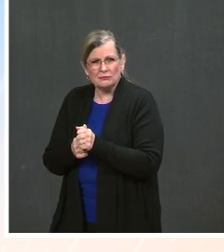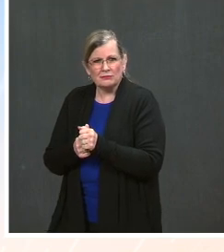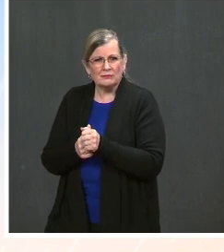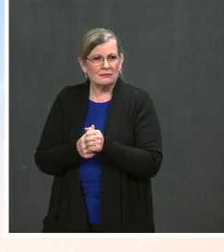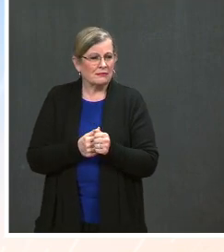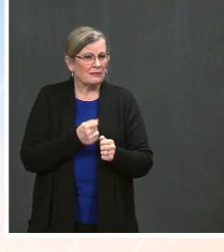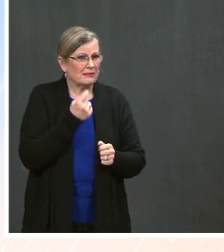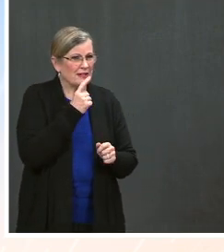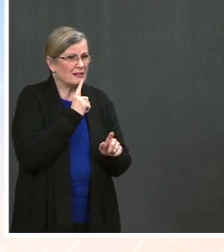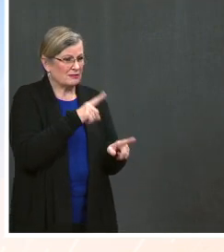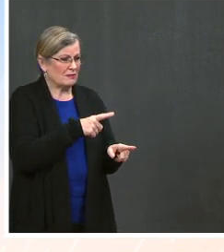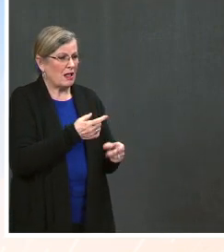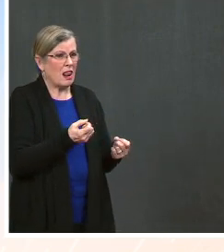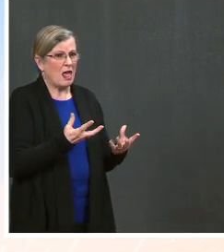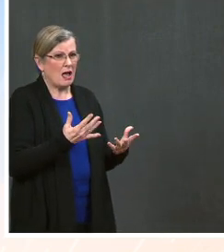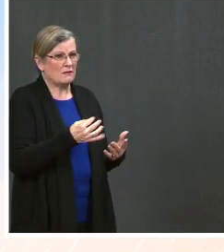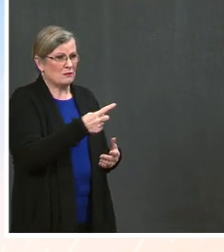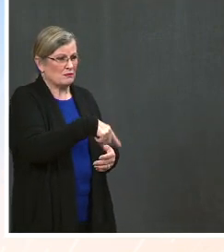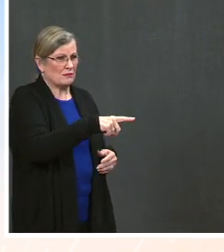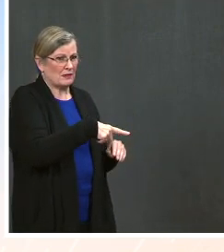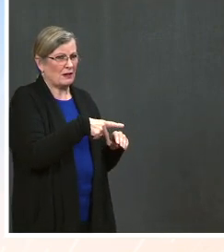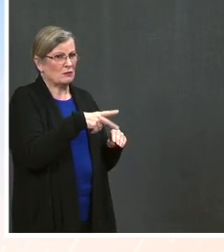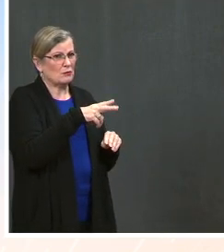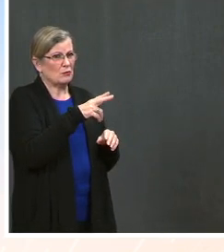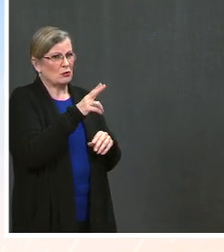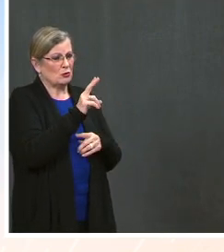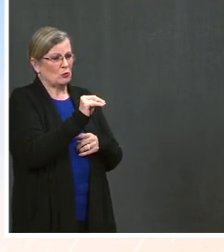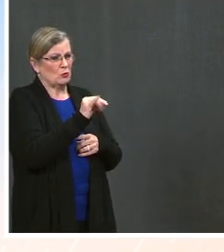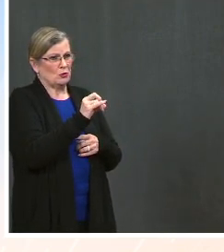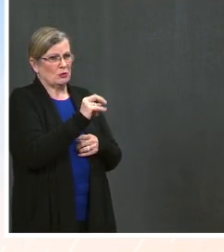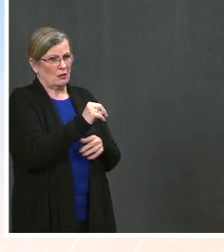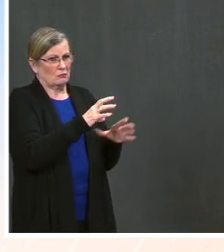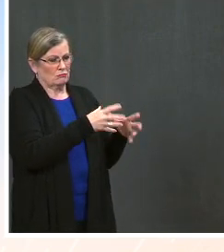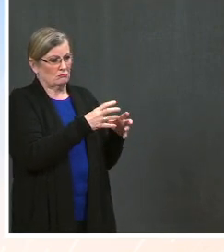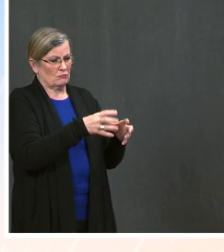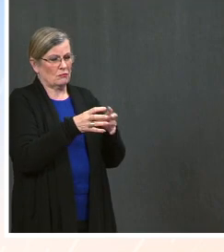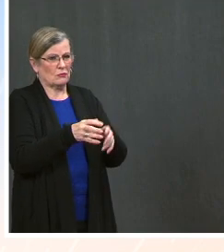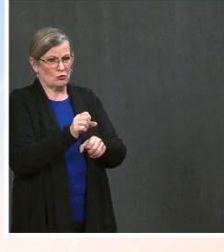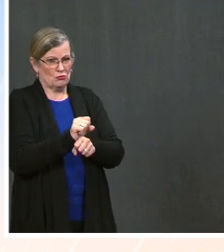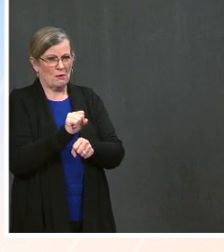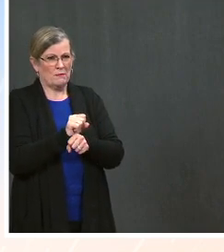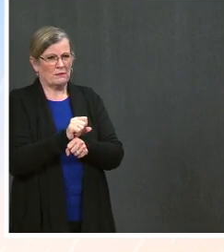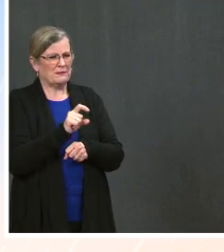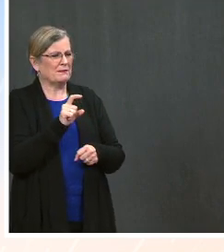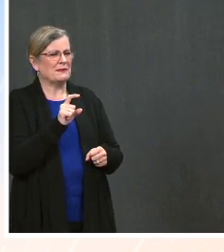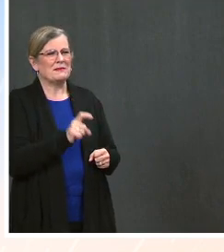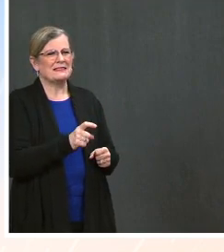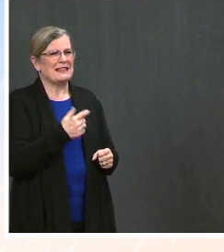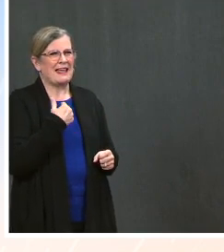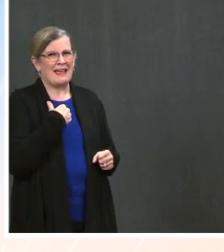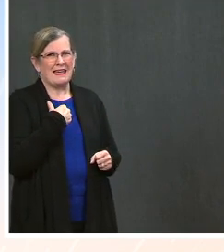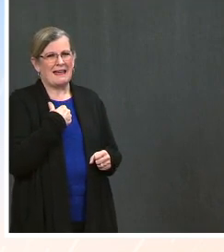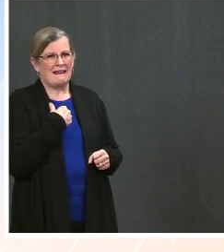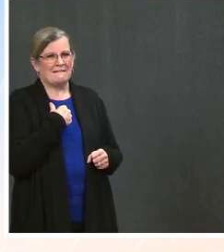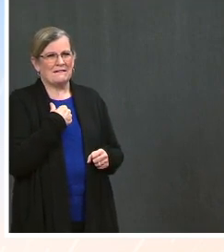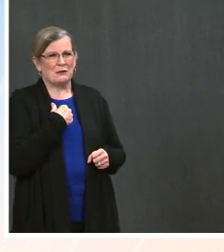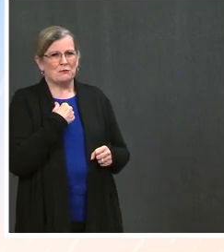to make sure that those jobs that the -- that are inside this bill -- whether it's roads and bridges, whether it's water upgrading, whether it's VA,